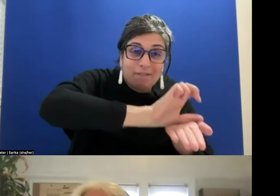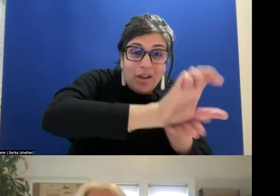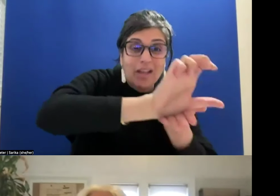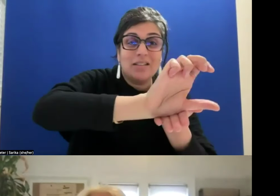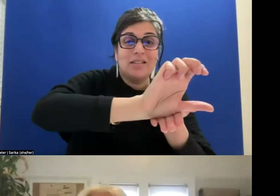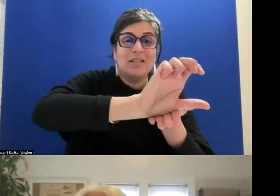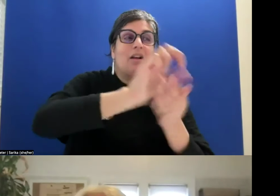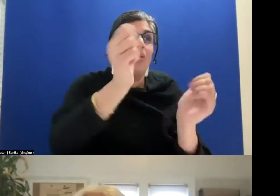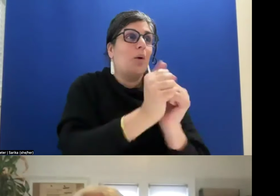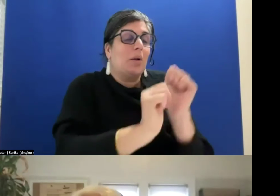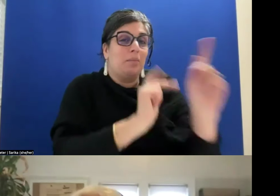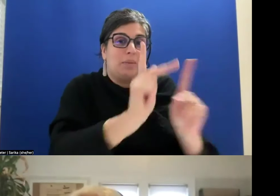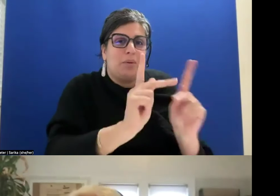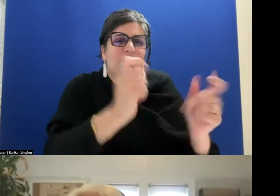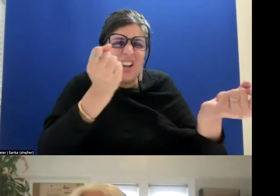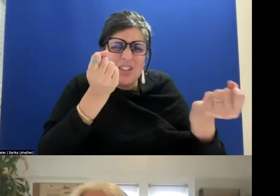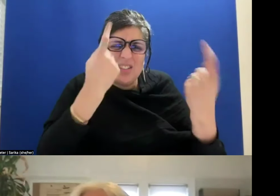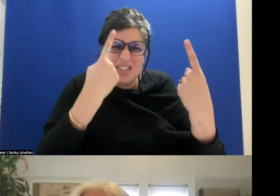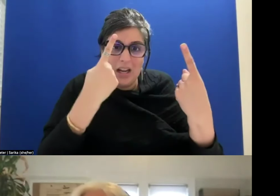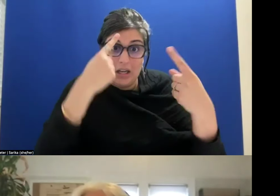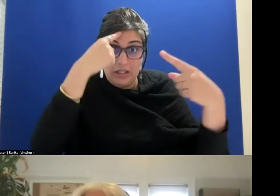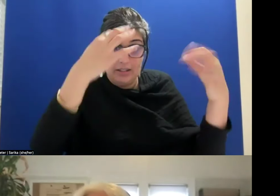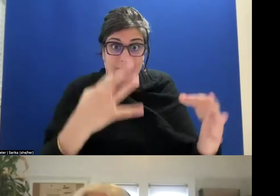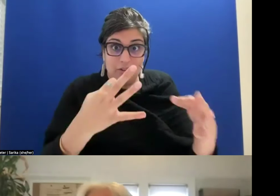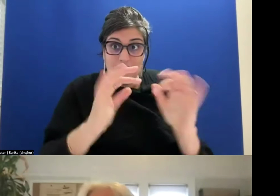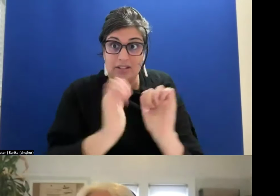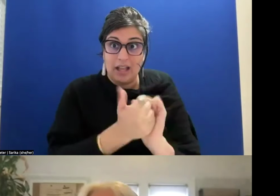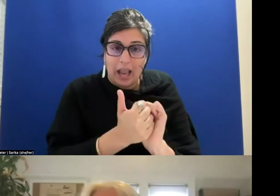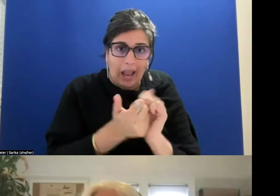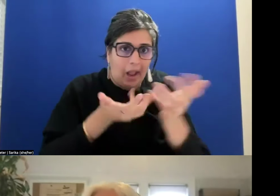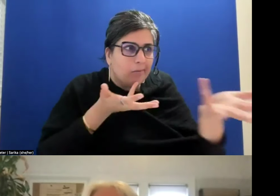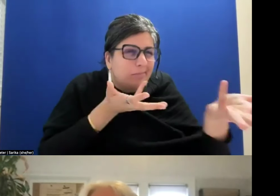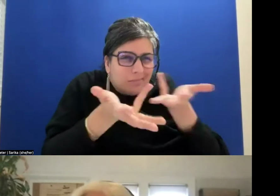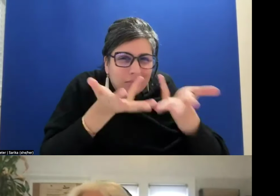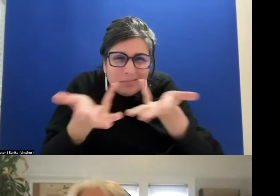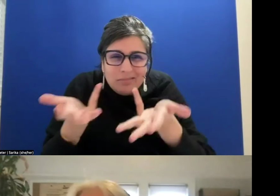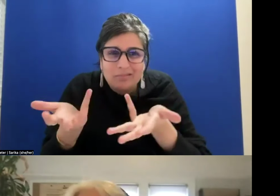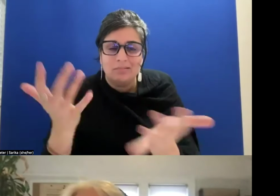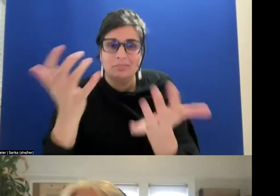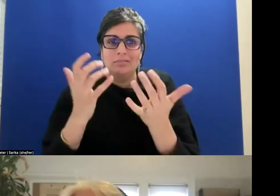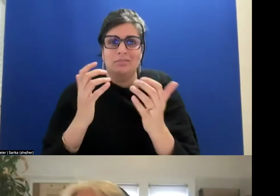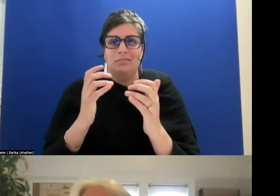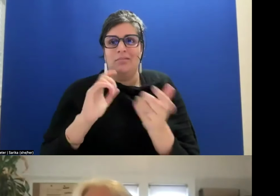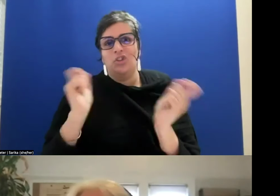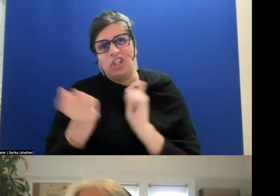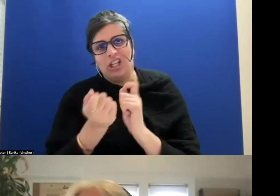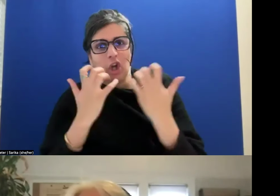like how these decisions can actually really engage your audiences, change our experience is change our community.